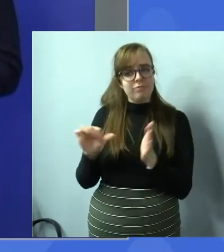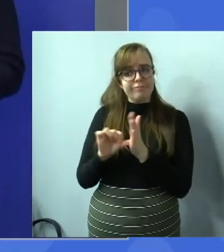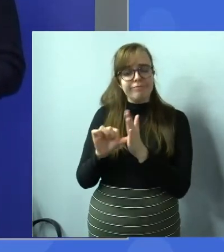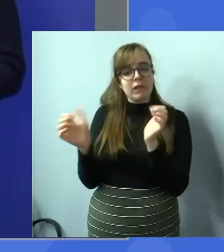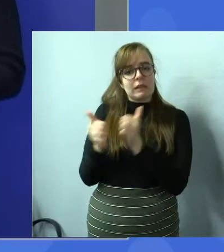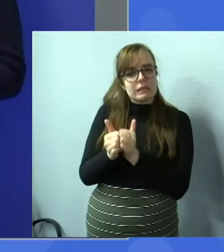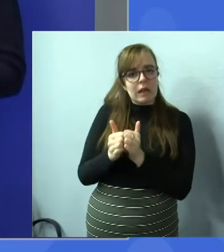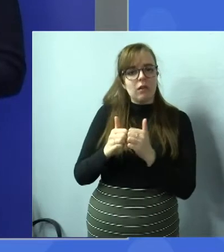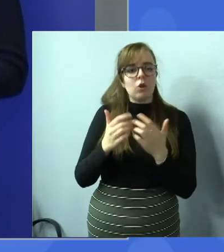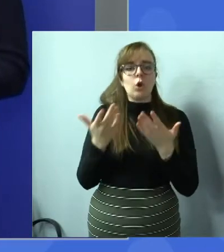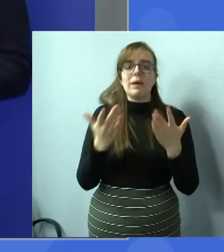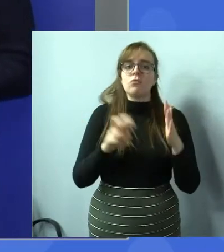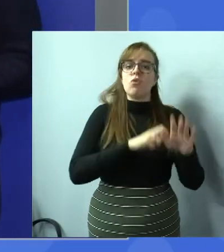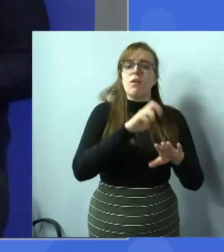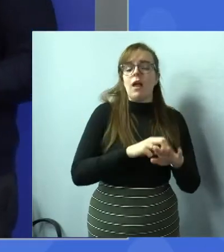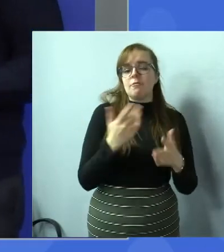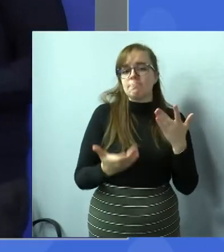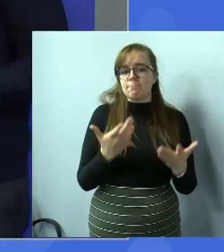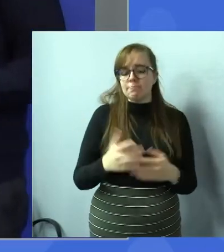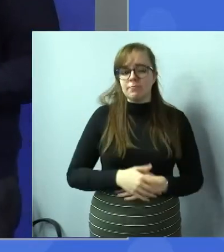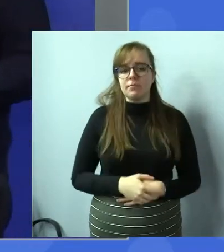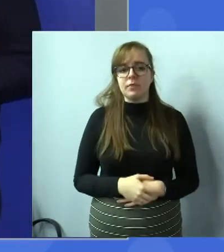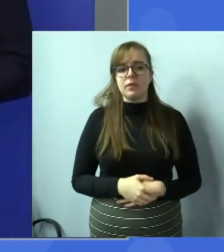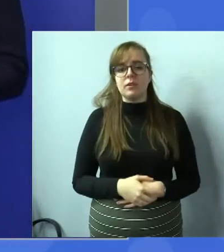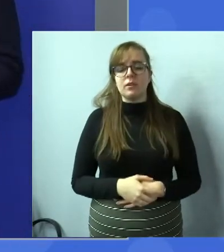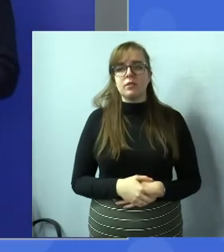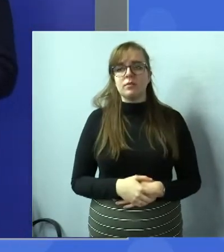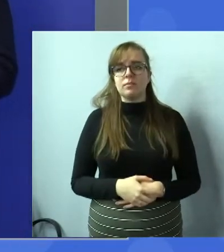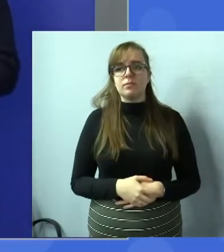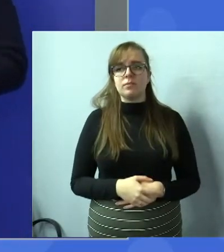perhaps would it be harder to achieve federalism relation to Northern Ireland